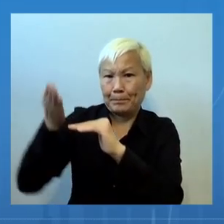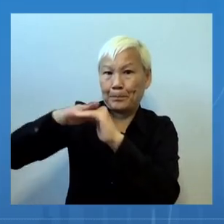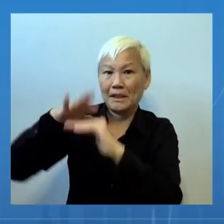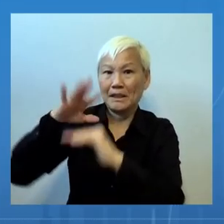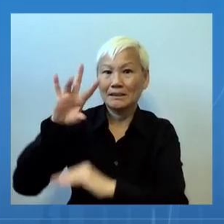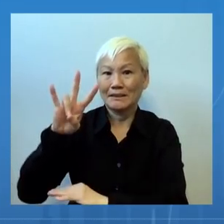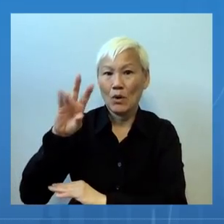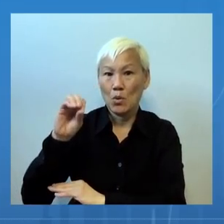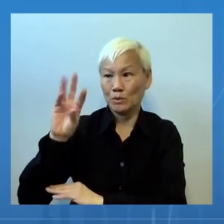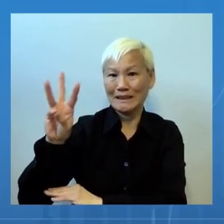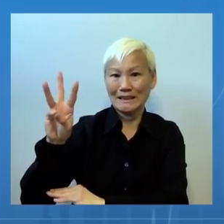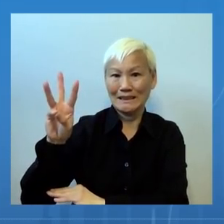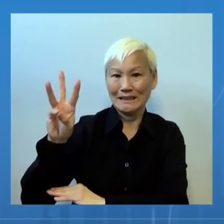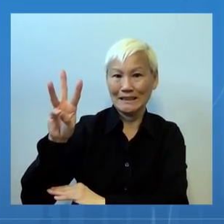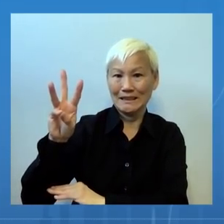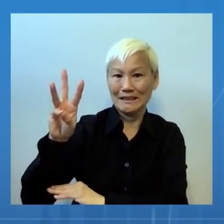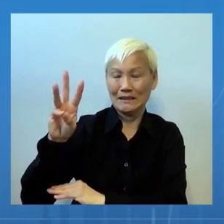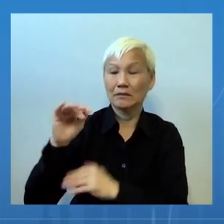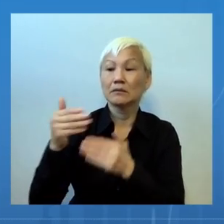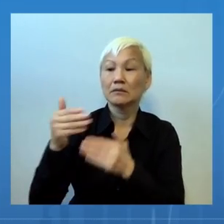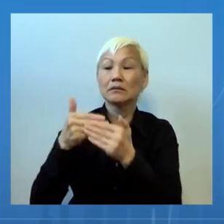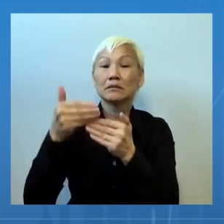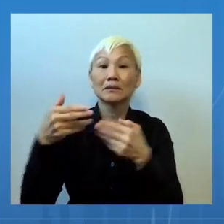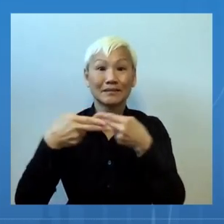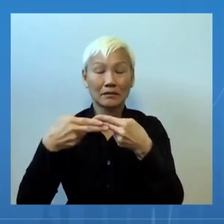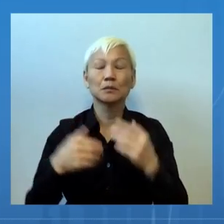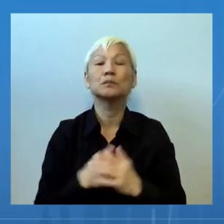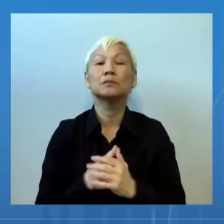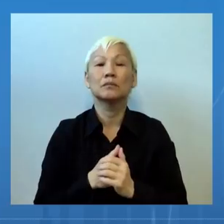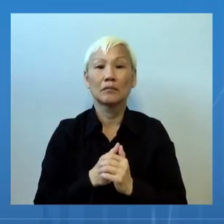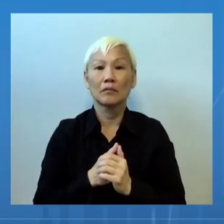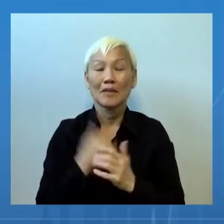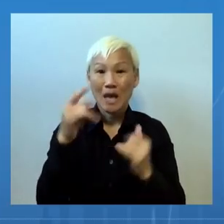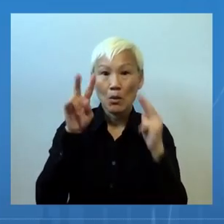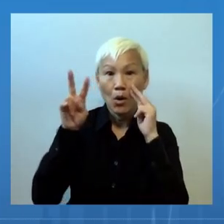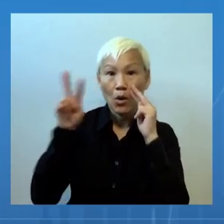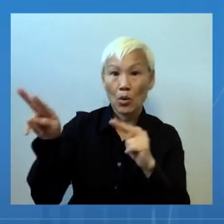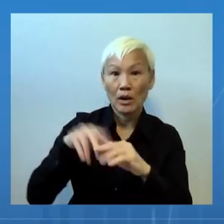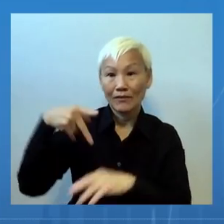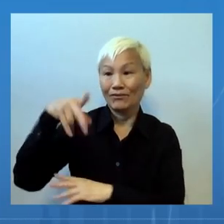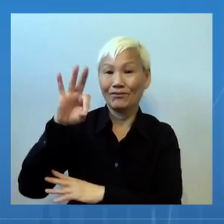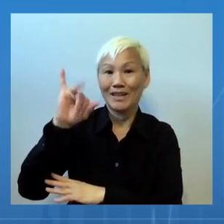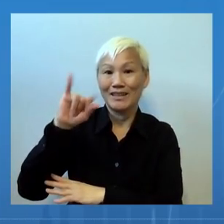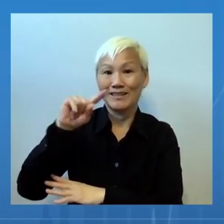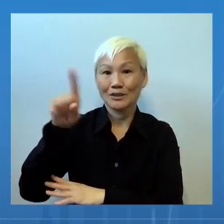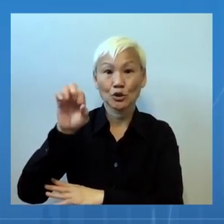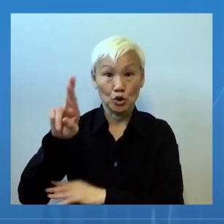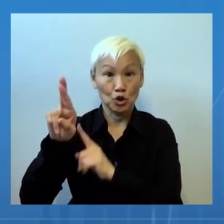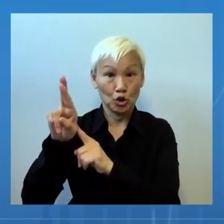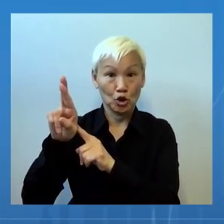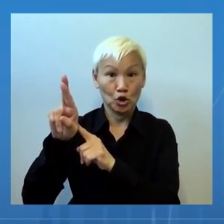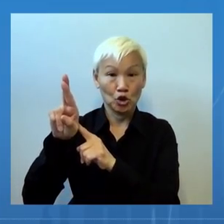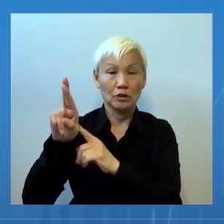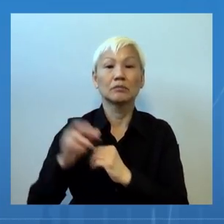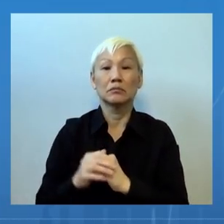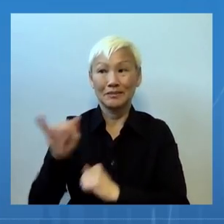No different at all when one looks at the Pfizer-BioNTech. For this slide, focus on the blue bars